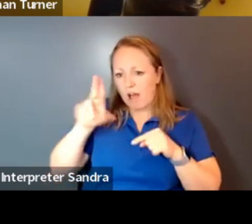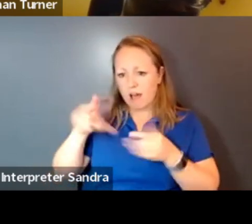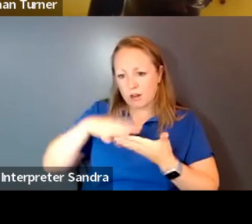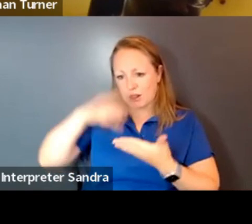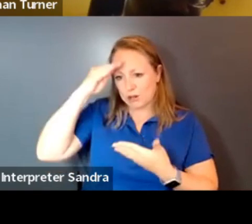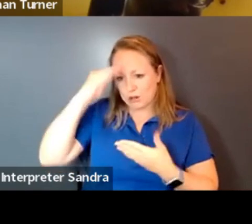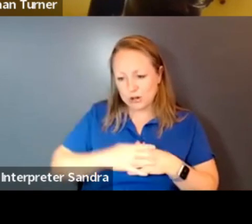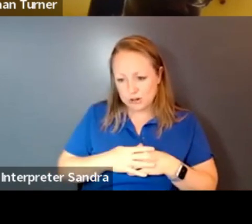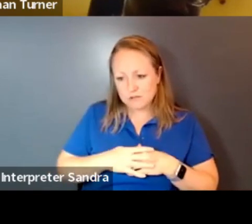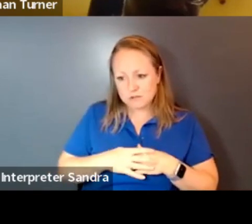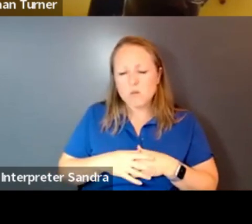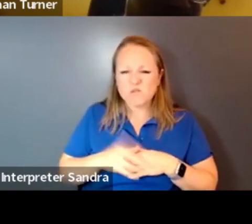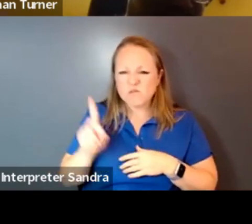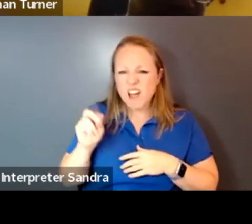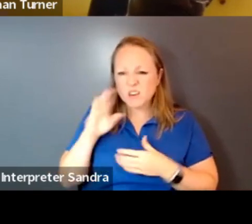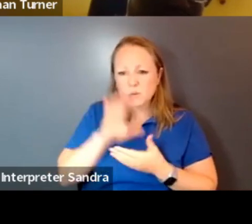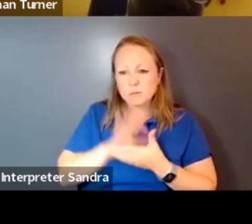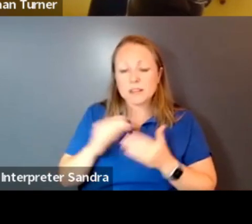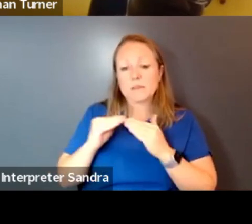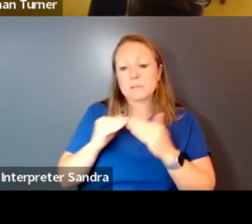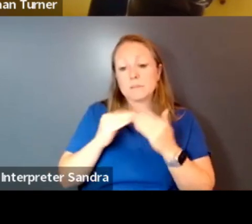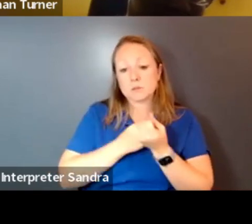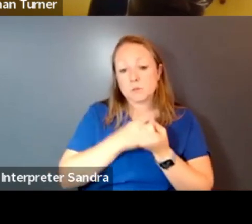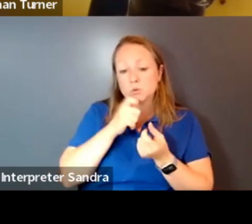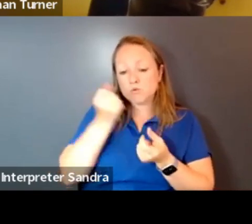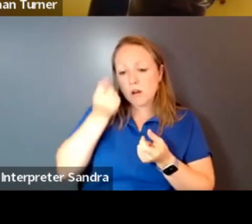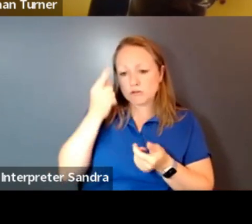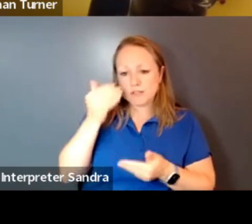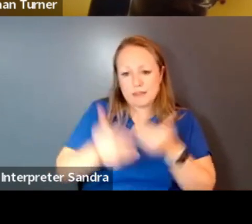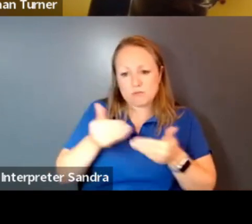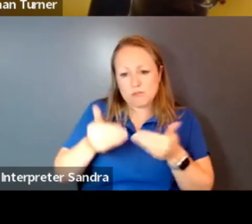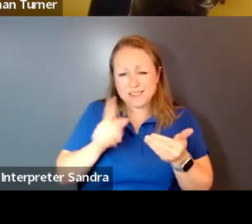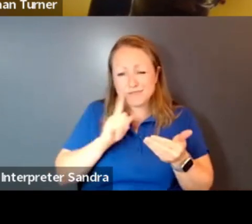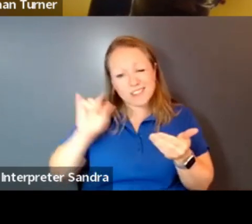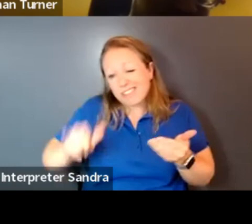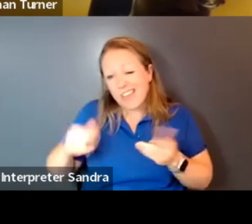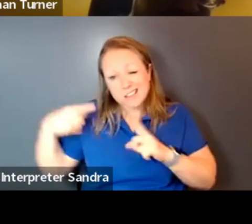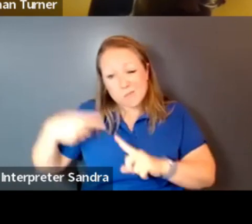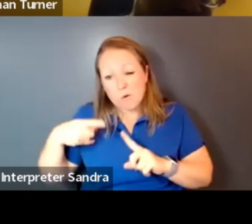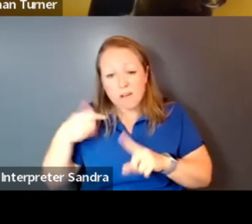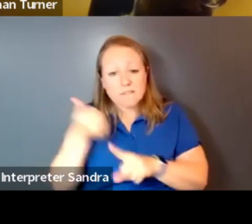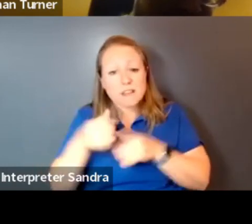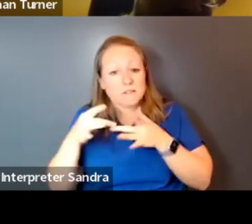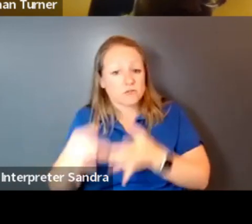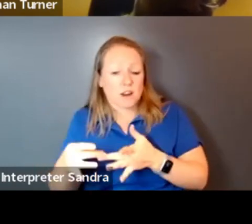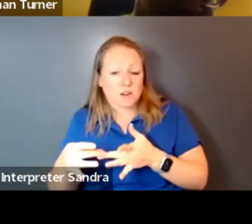having peer supports that really understand the process. That's what self direction and is, you know, we are figuring out what